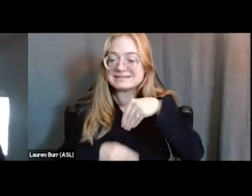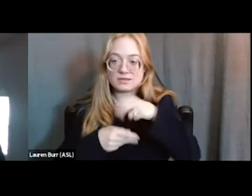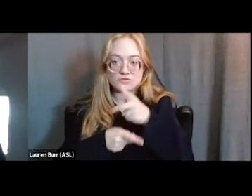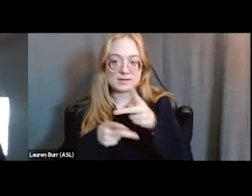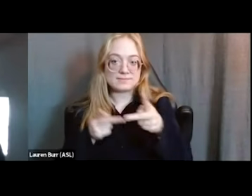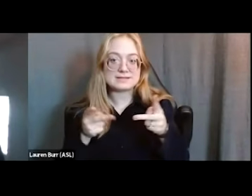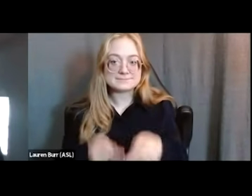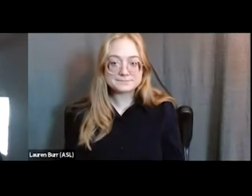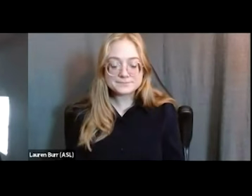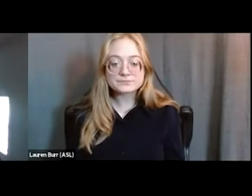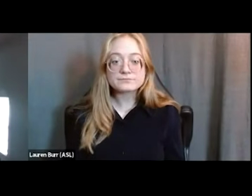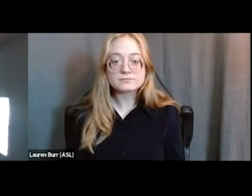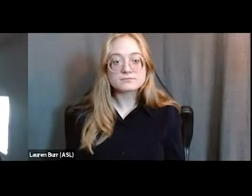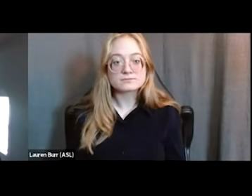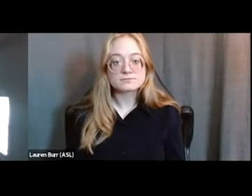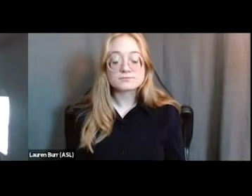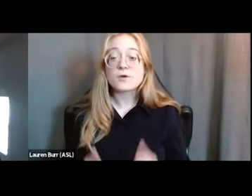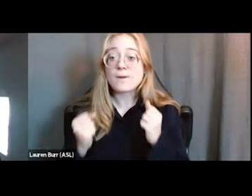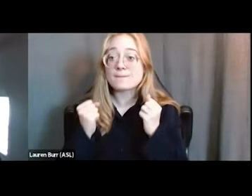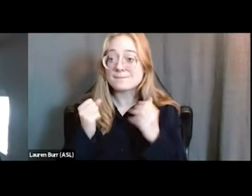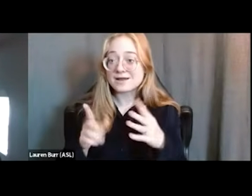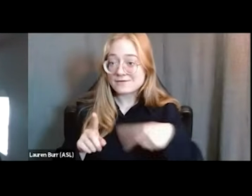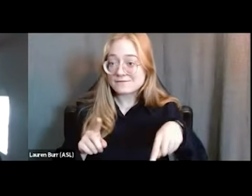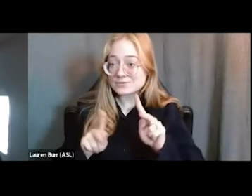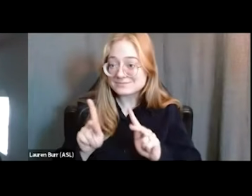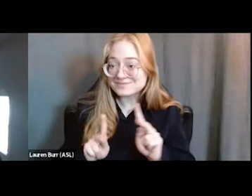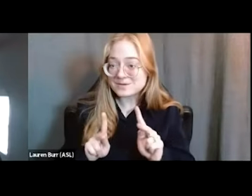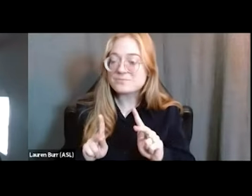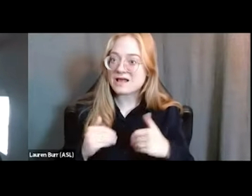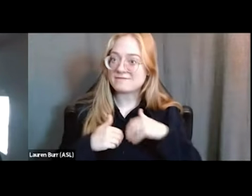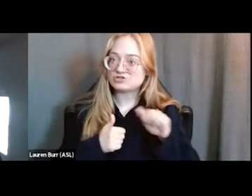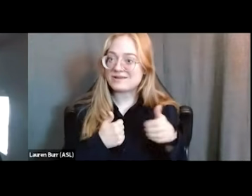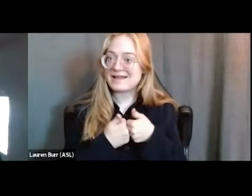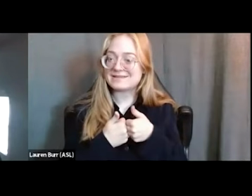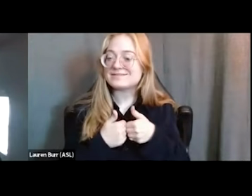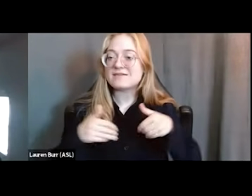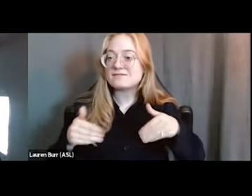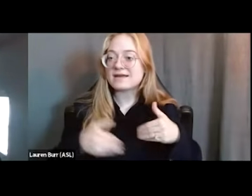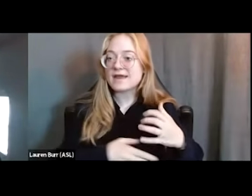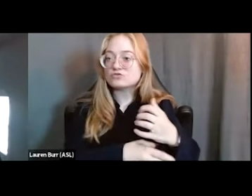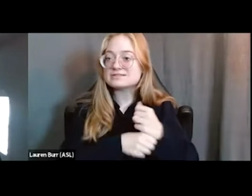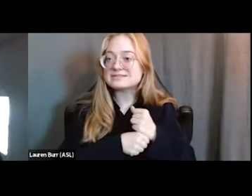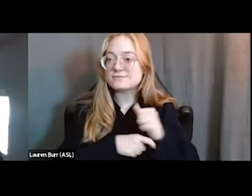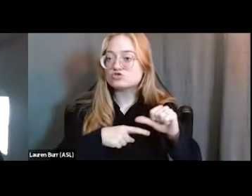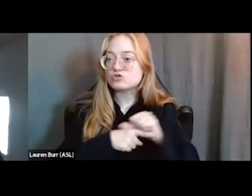But many of those folks, the challenge is that they have not received training on this population.